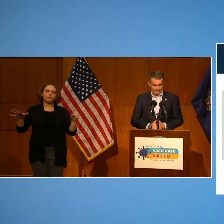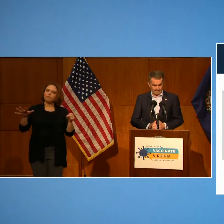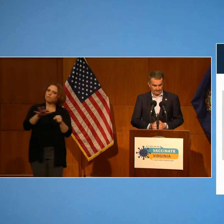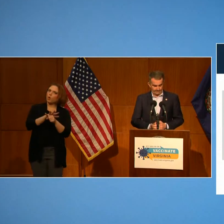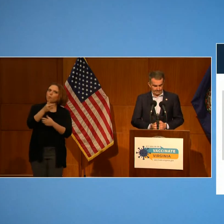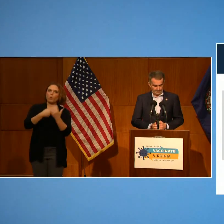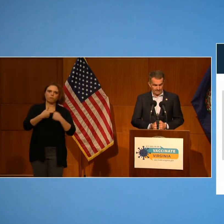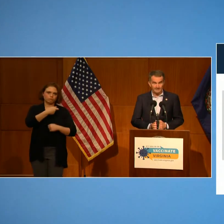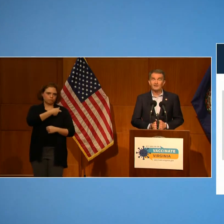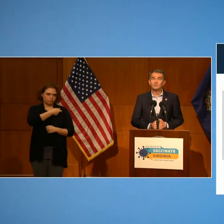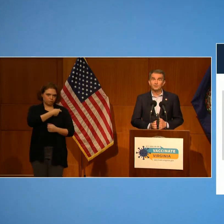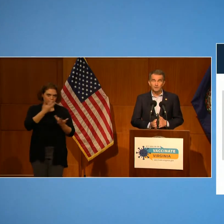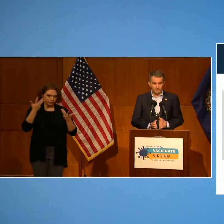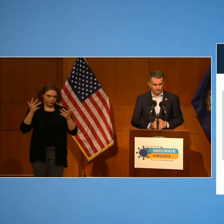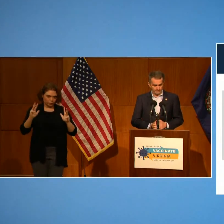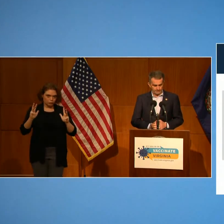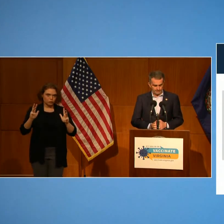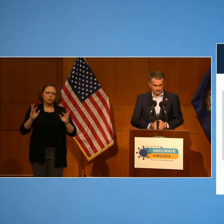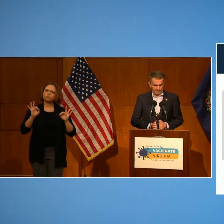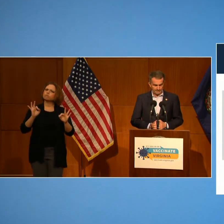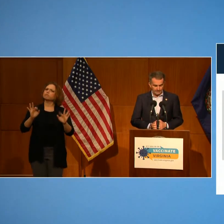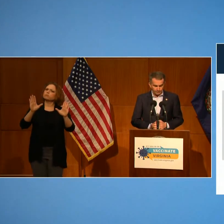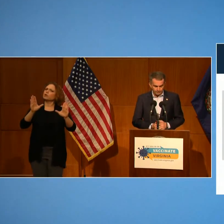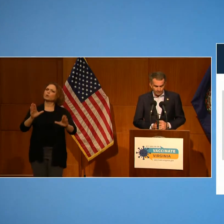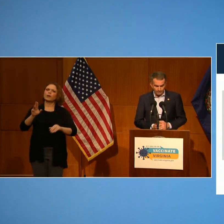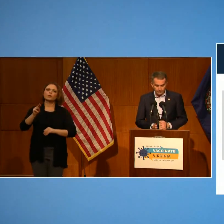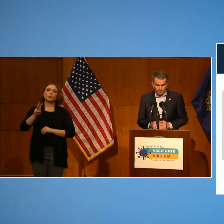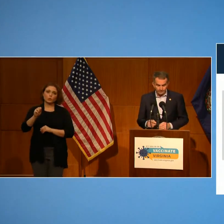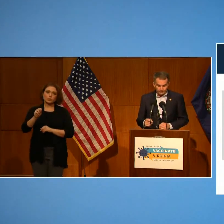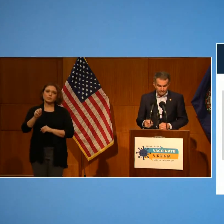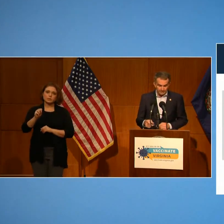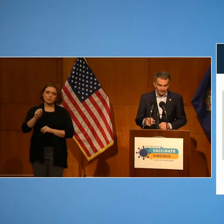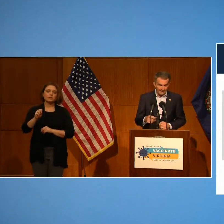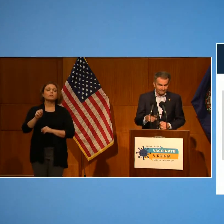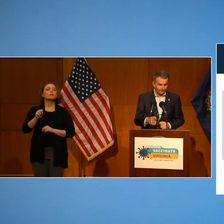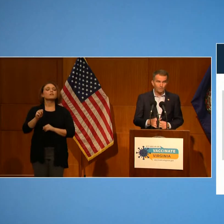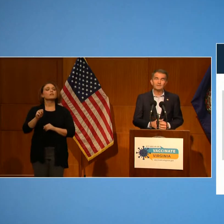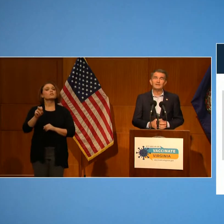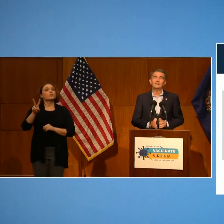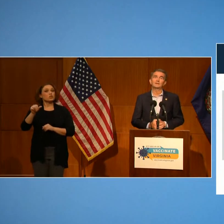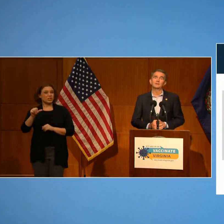POPULATION, INCLUDING CHILDREN.